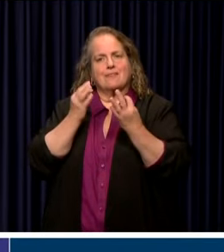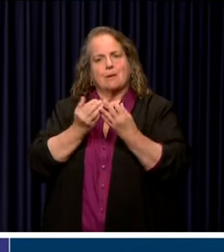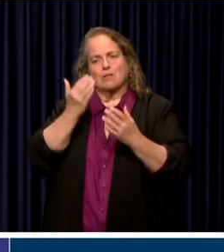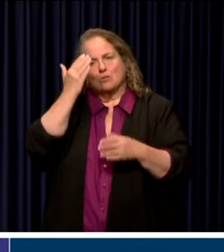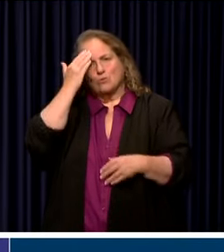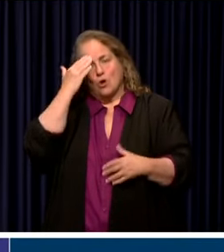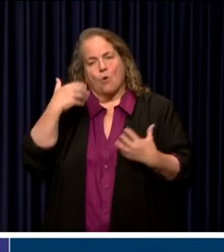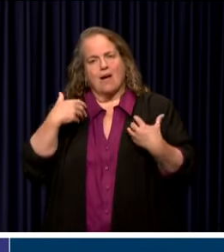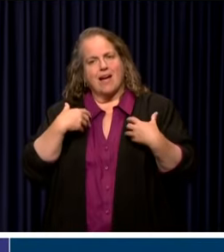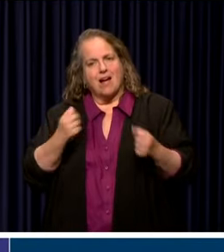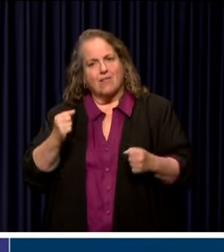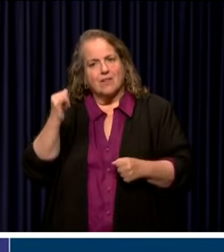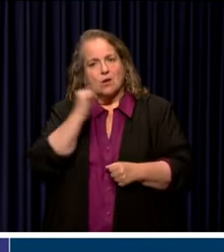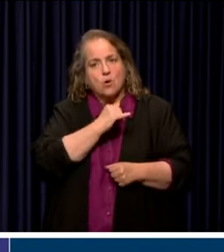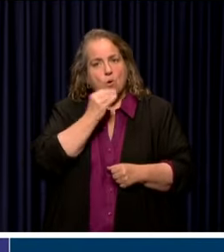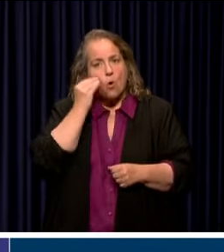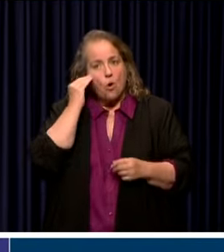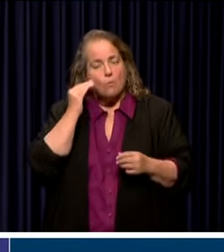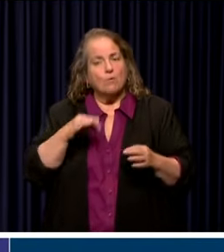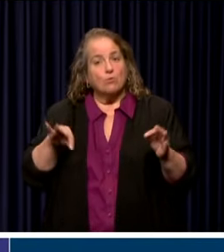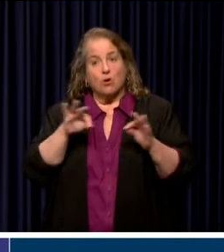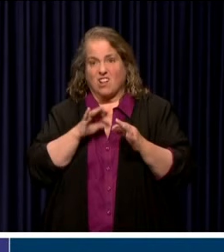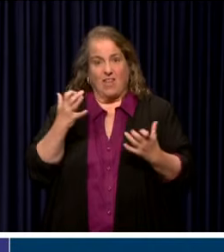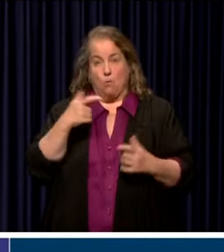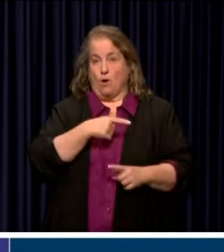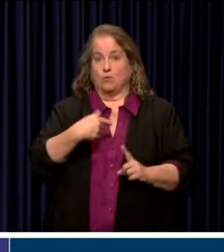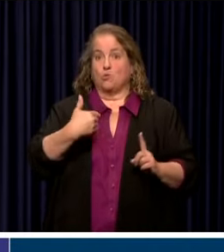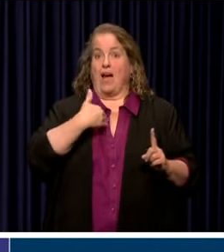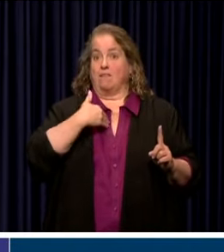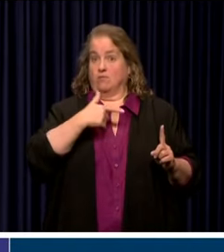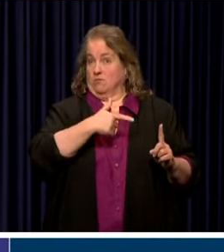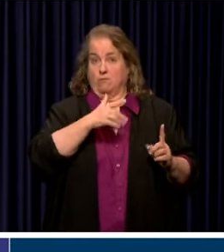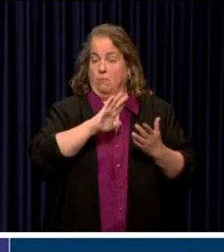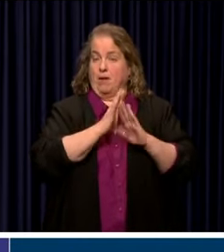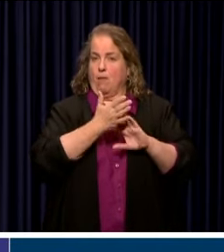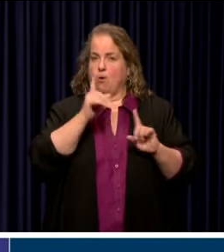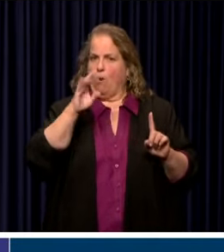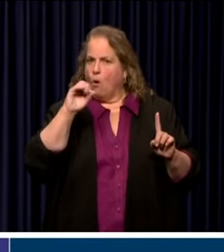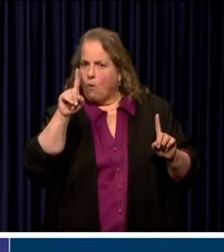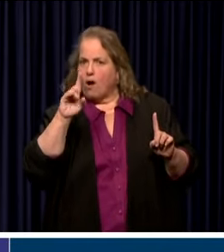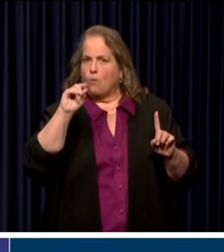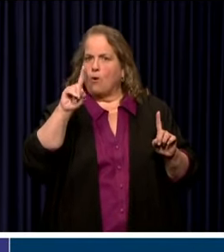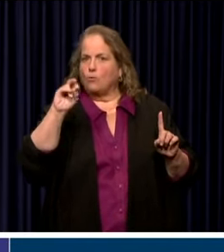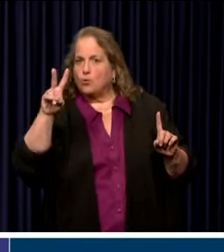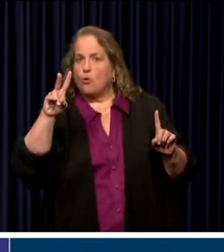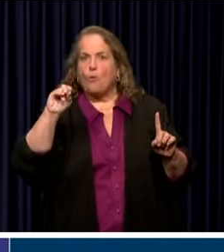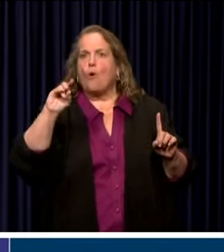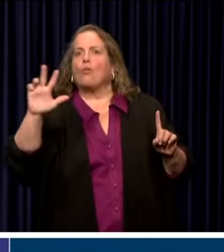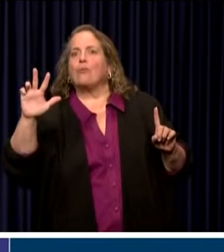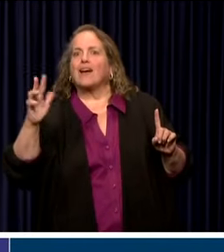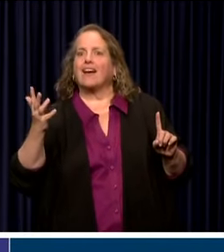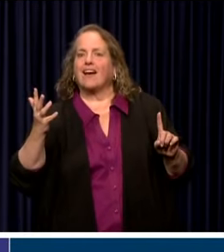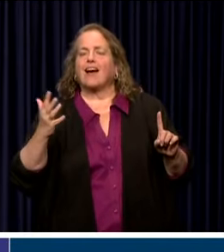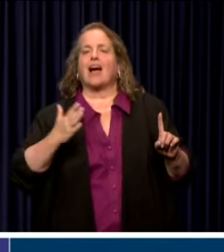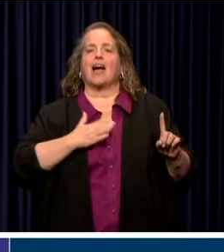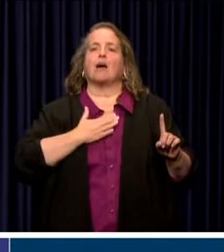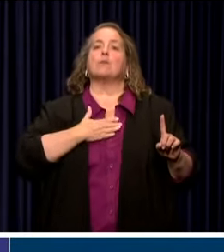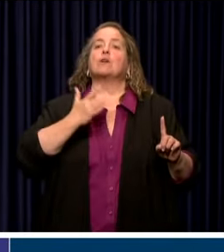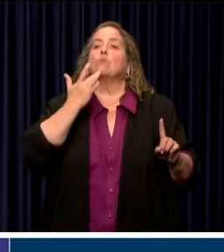ALL RIGHT. THIS IS AGAIN COMMUNICATION